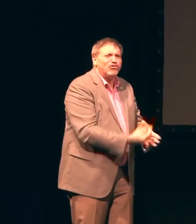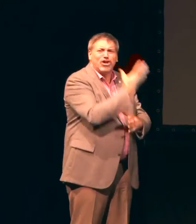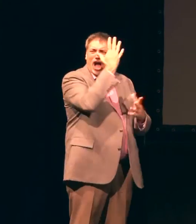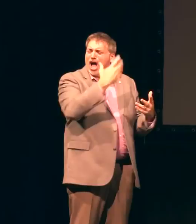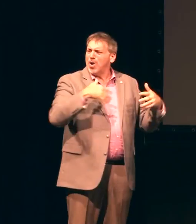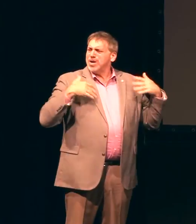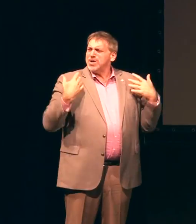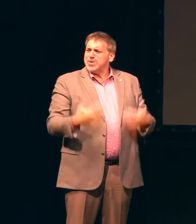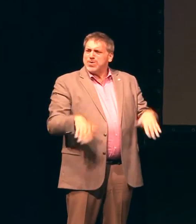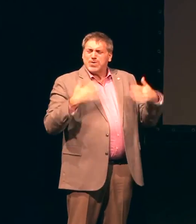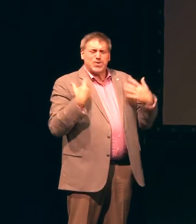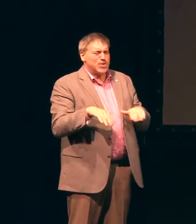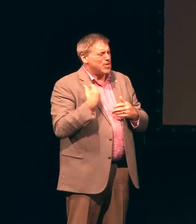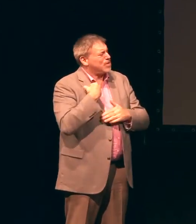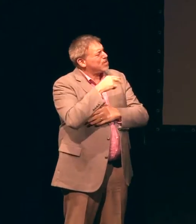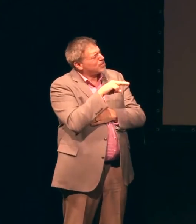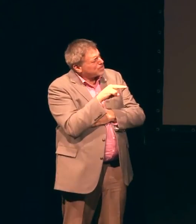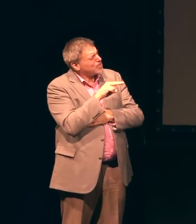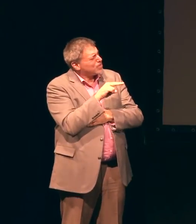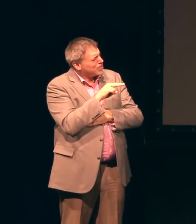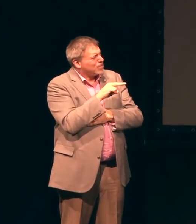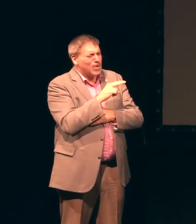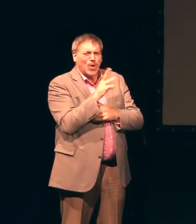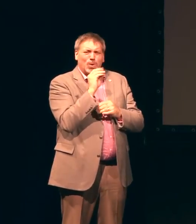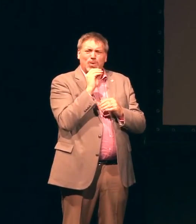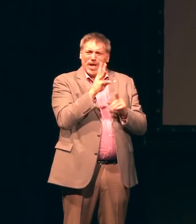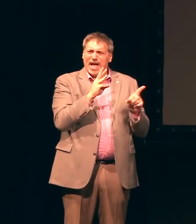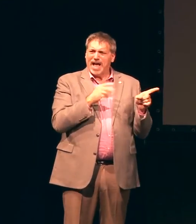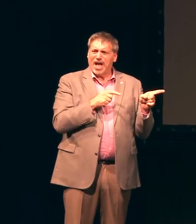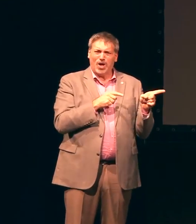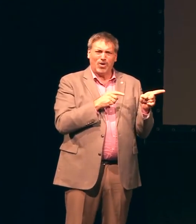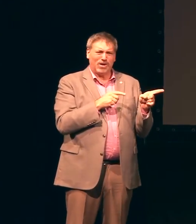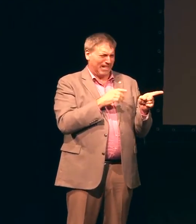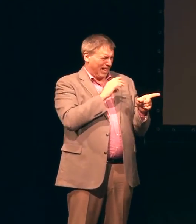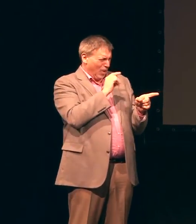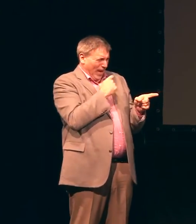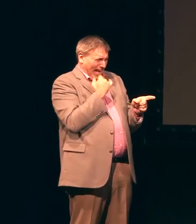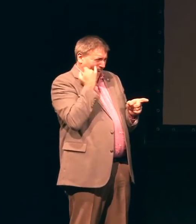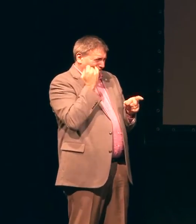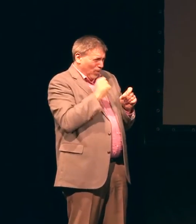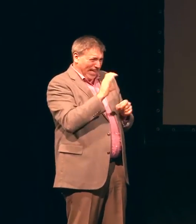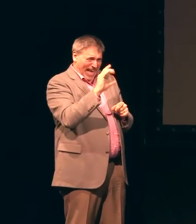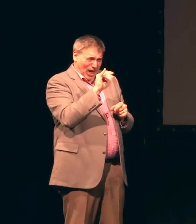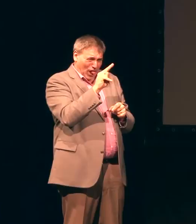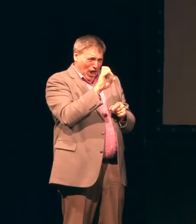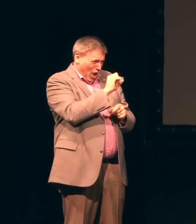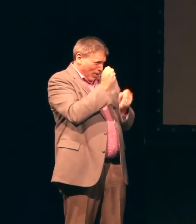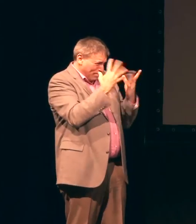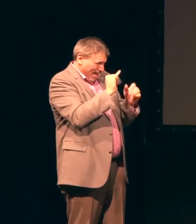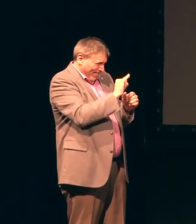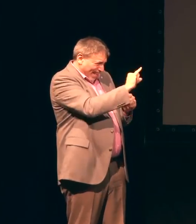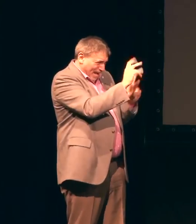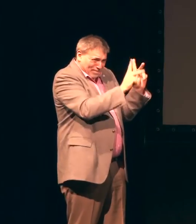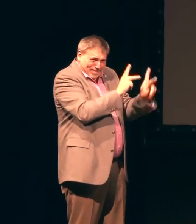MSAD and they want to see the organization grow and flourish, it was amazing and if we